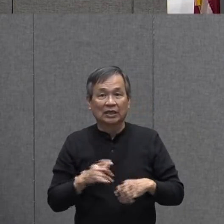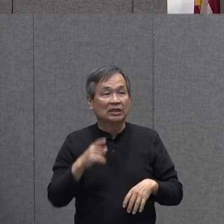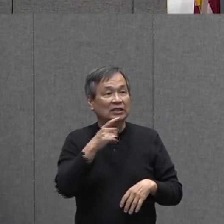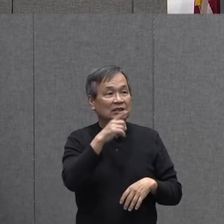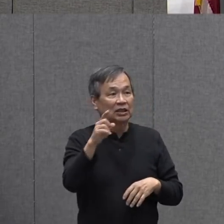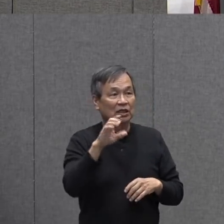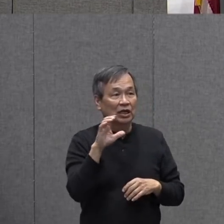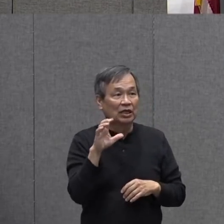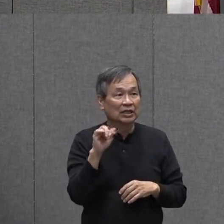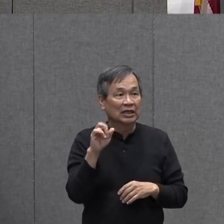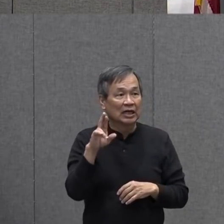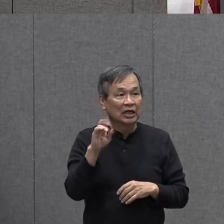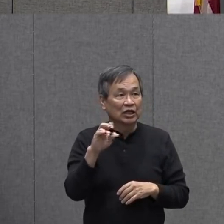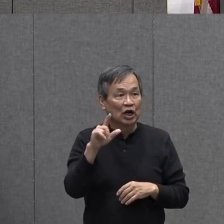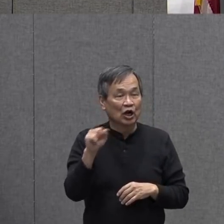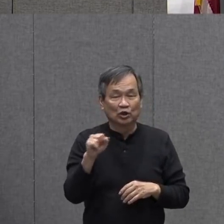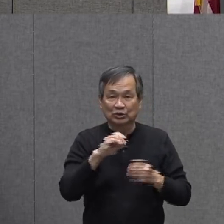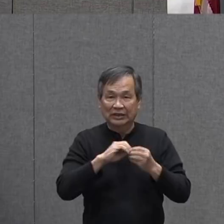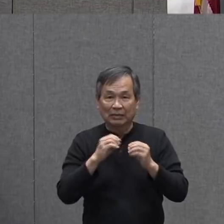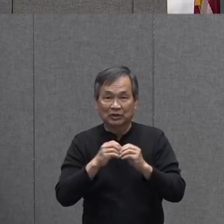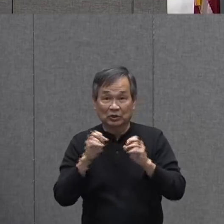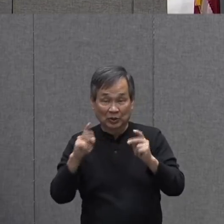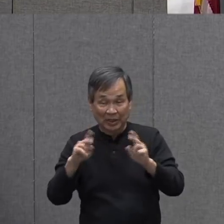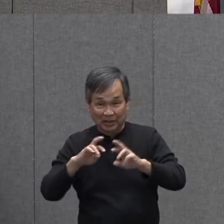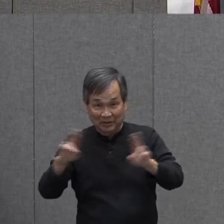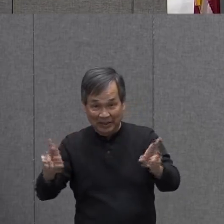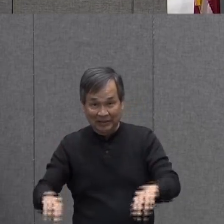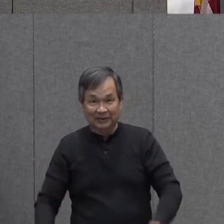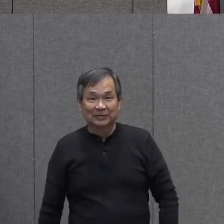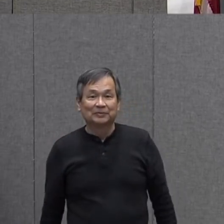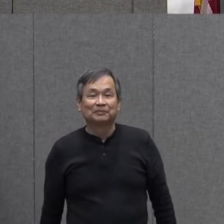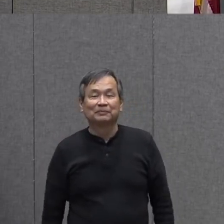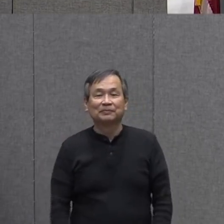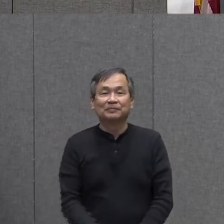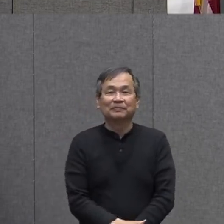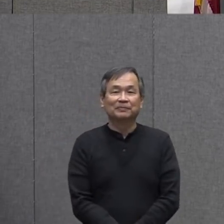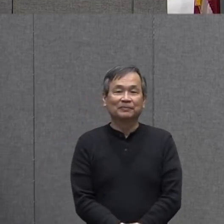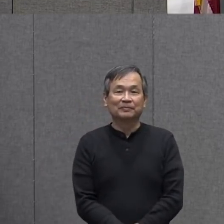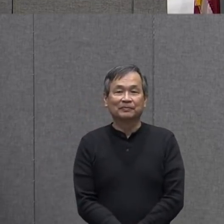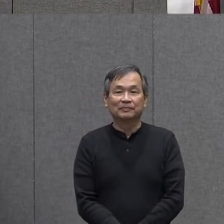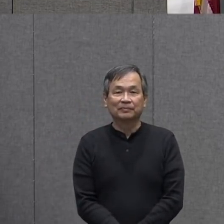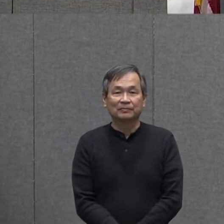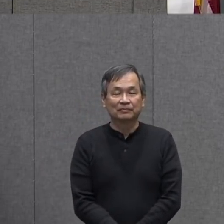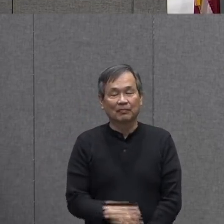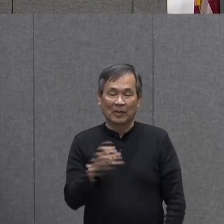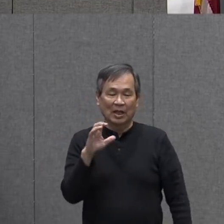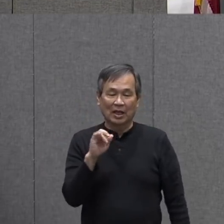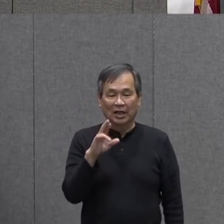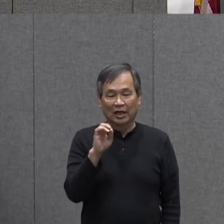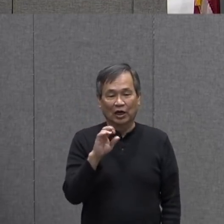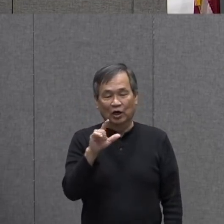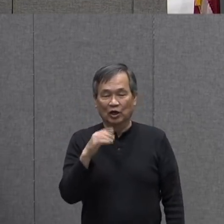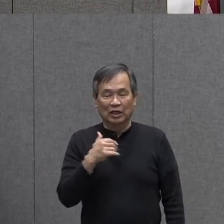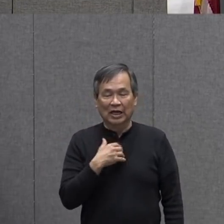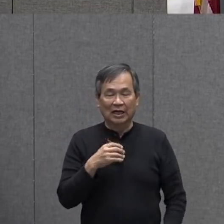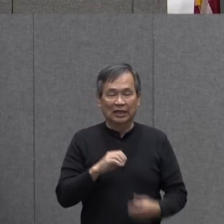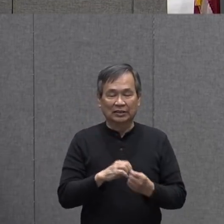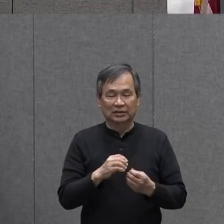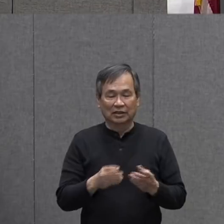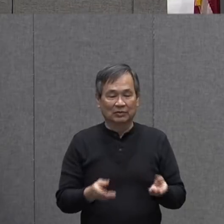So let's get right into it. We have here, Carol has three number cards.